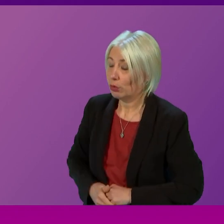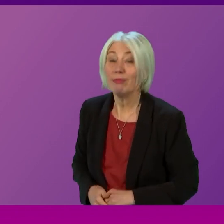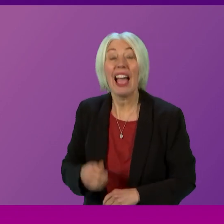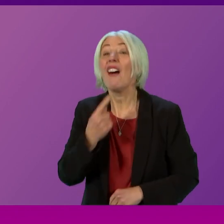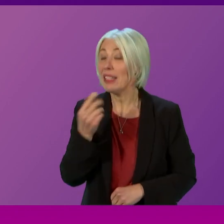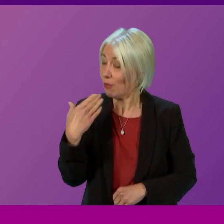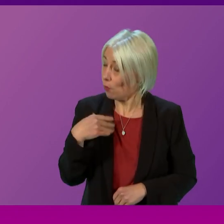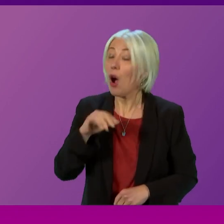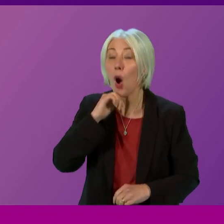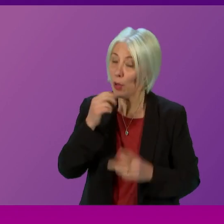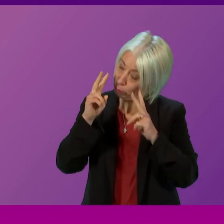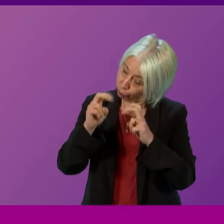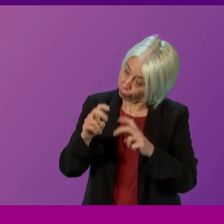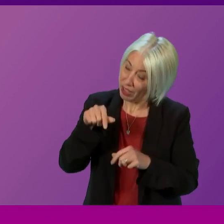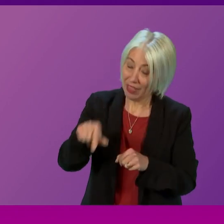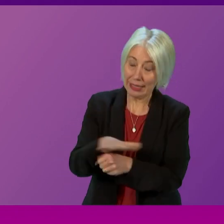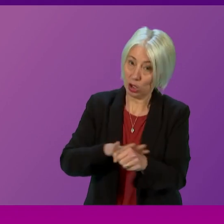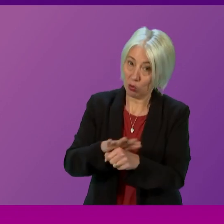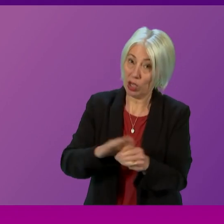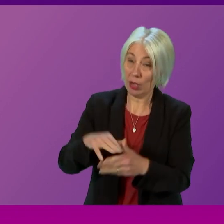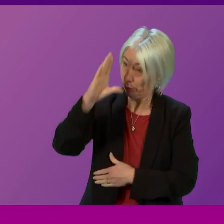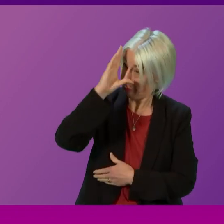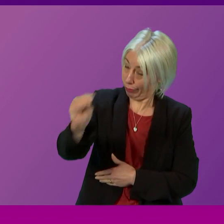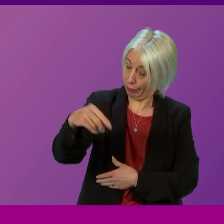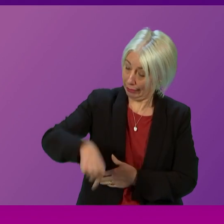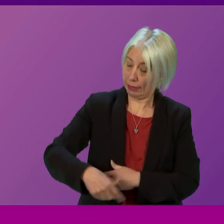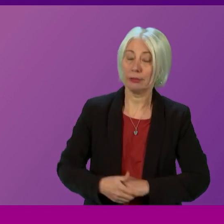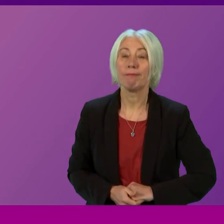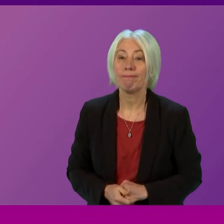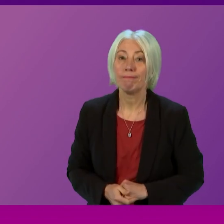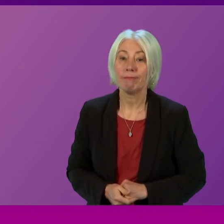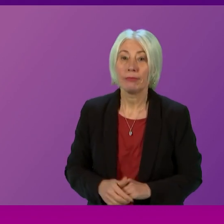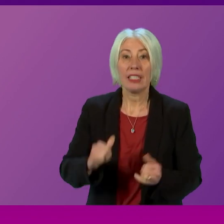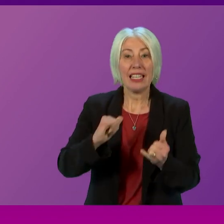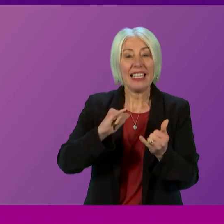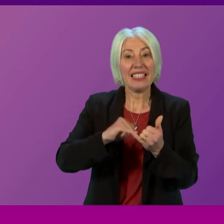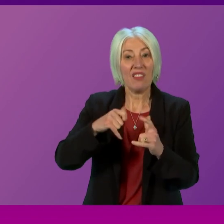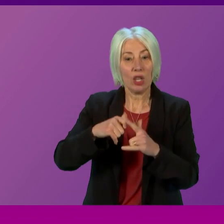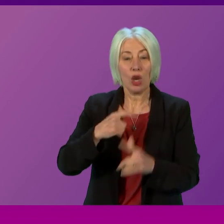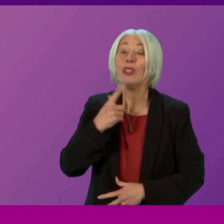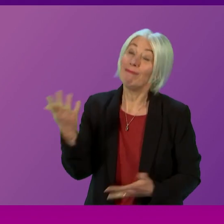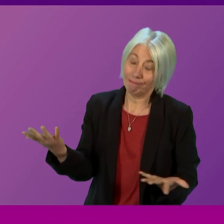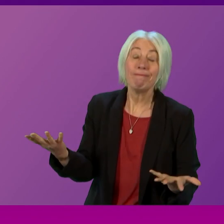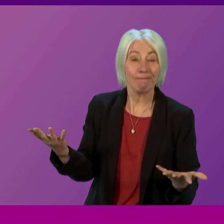I will look into the circumstances and report back to the Parliament. On a point of order, Presiding Officer. On the same issue—